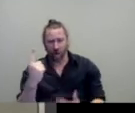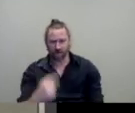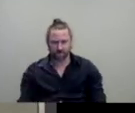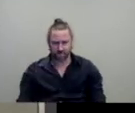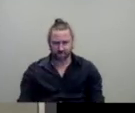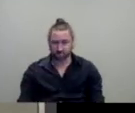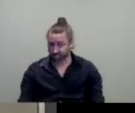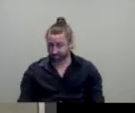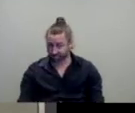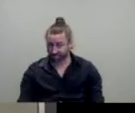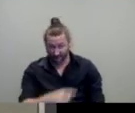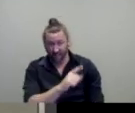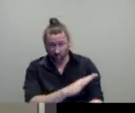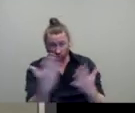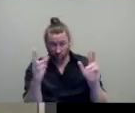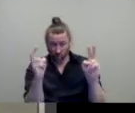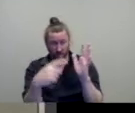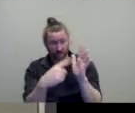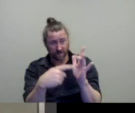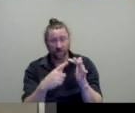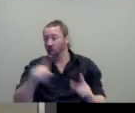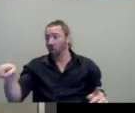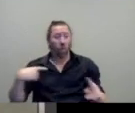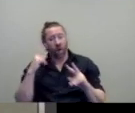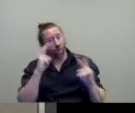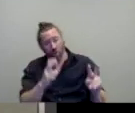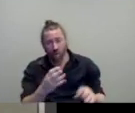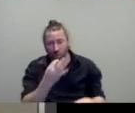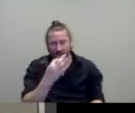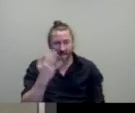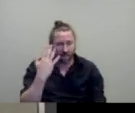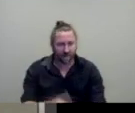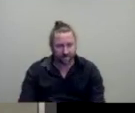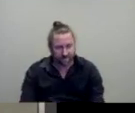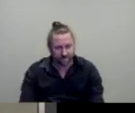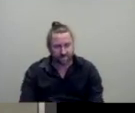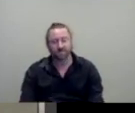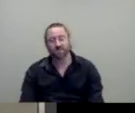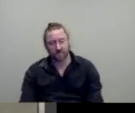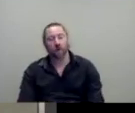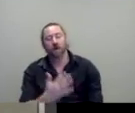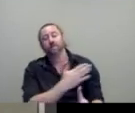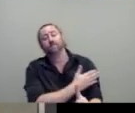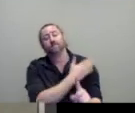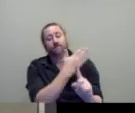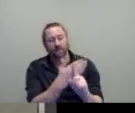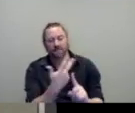up very briefly this little history for us once upon a time artworks weren't titled then a new